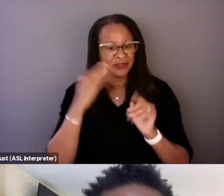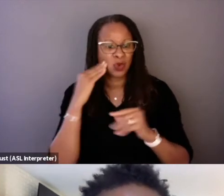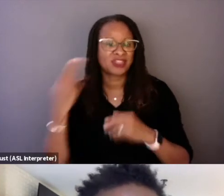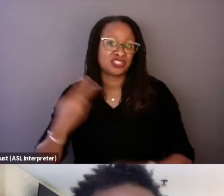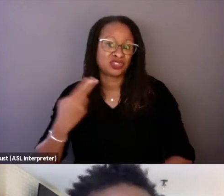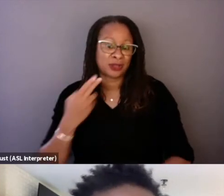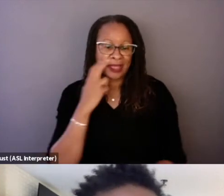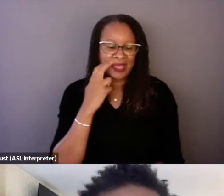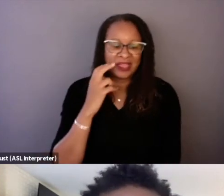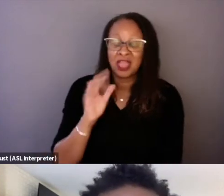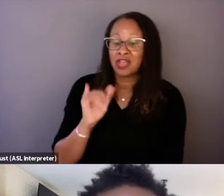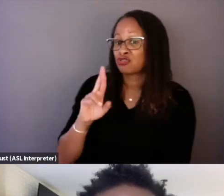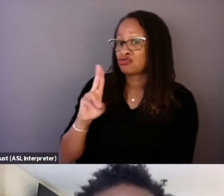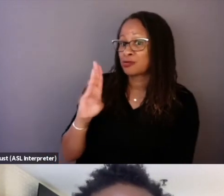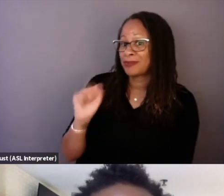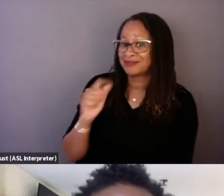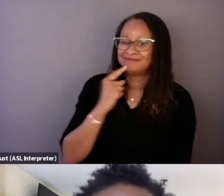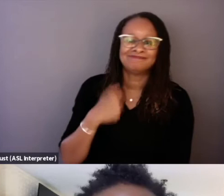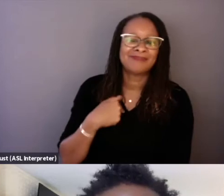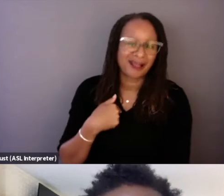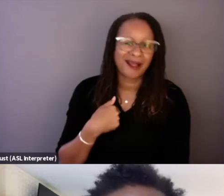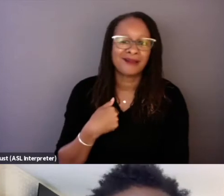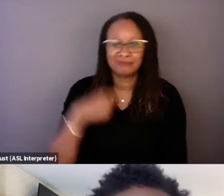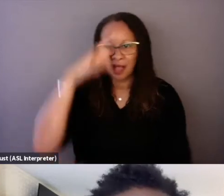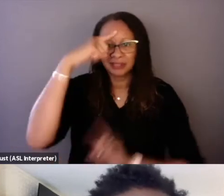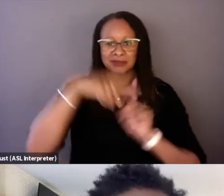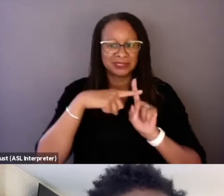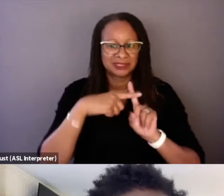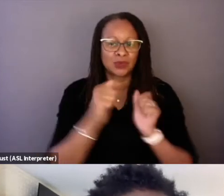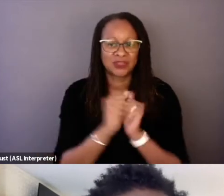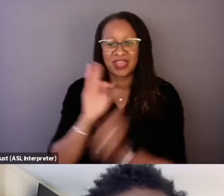I mean, I am optimistic with the FBI investigation